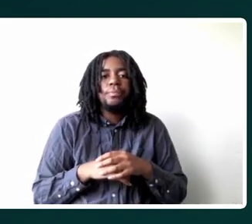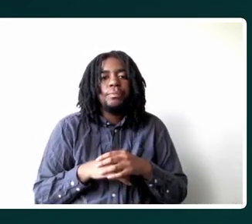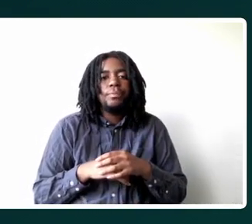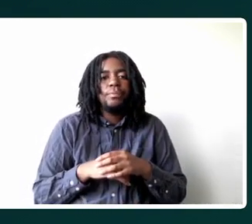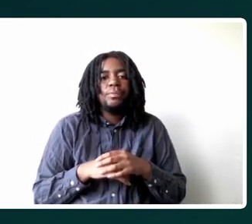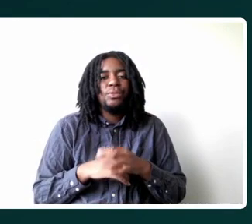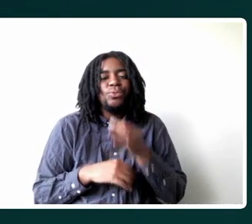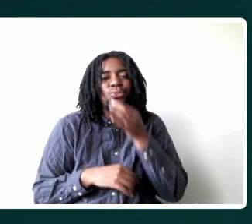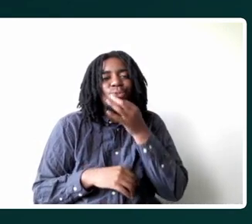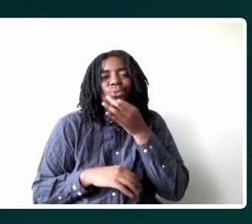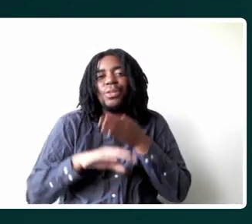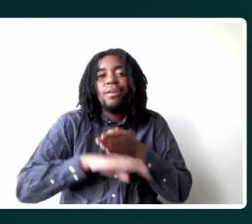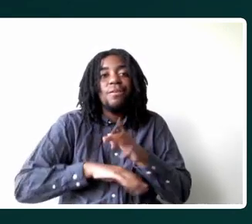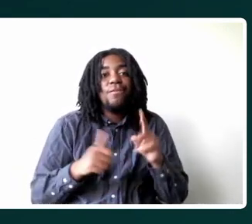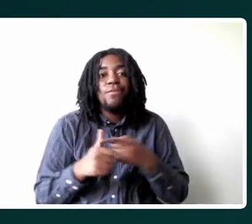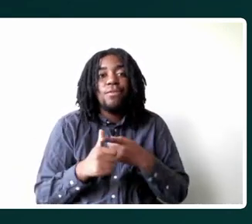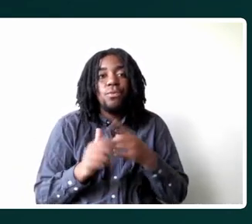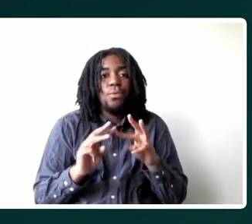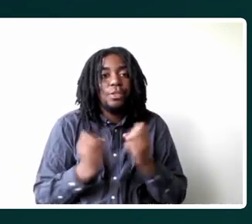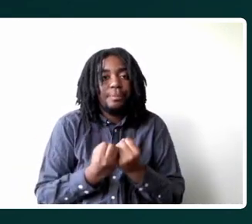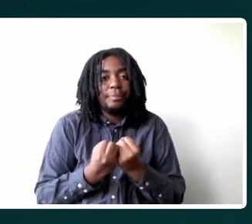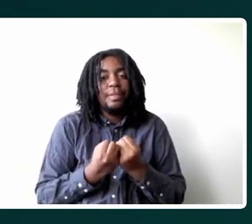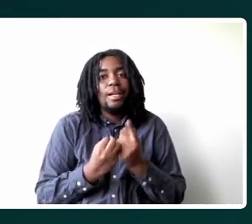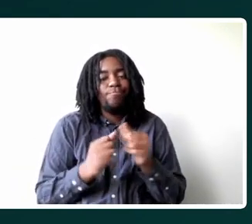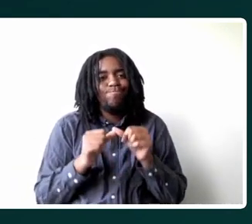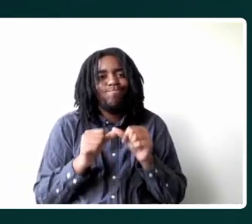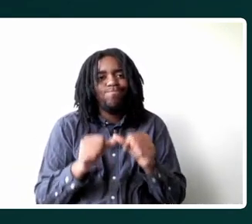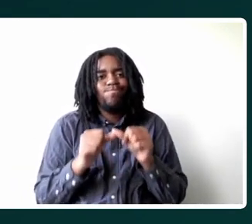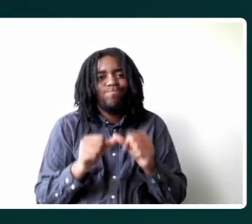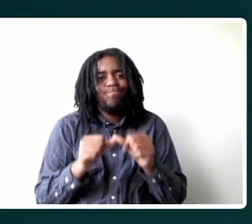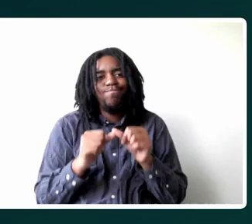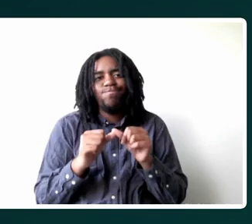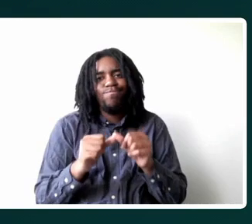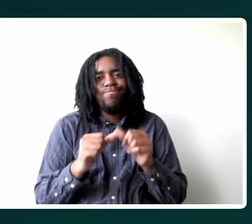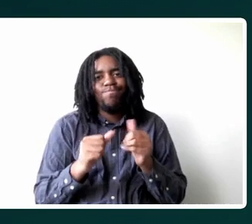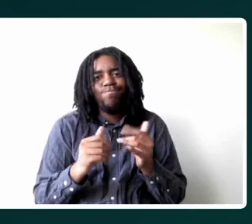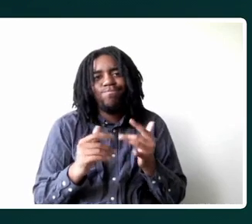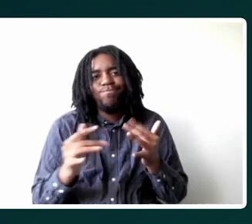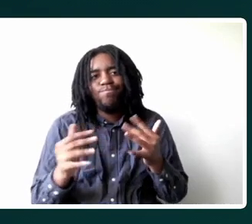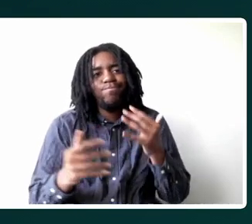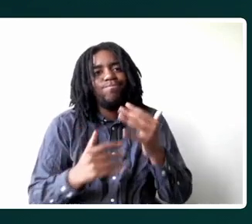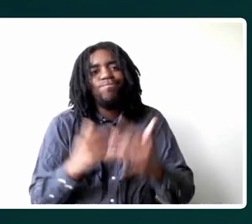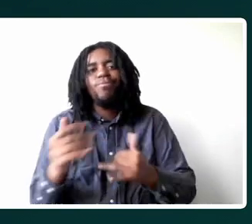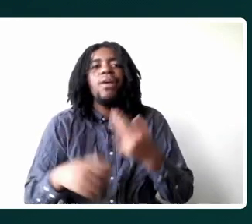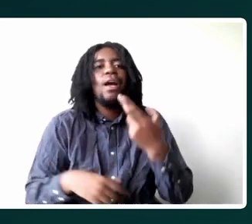he continued to do so all throughout his high school. He takes the metro, figured out how